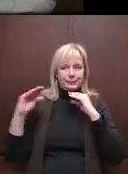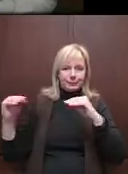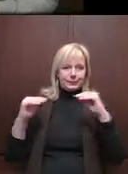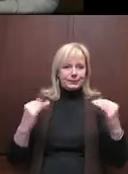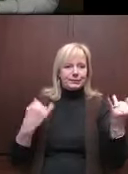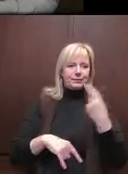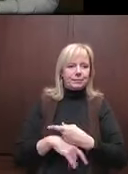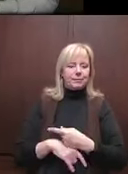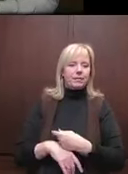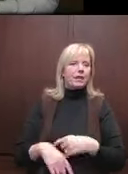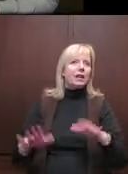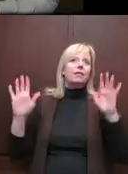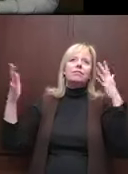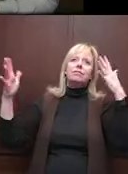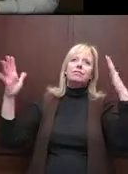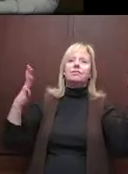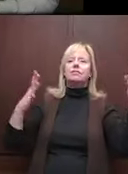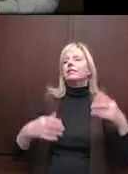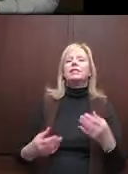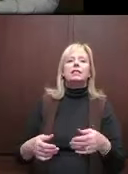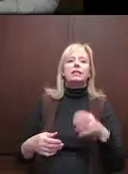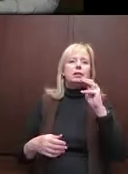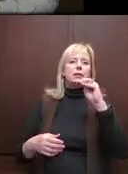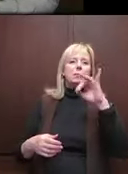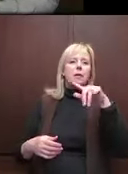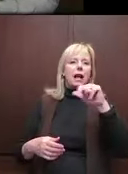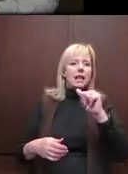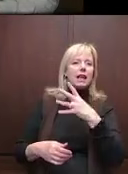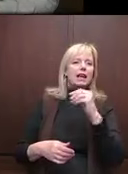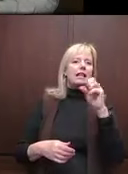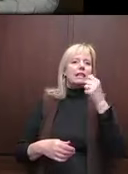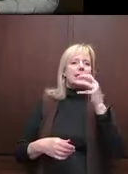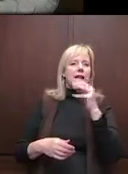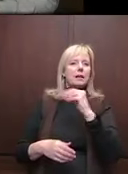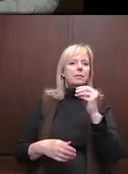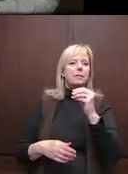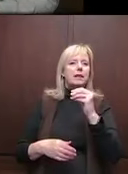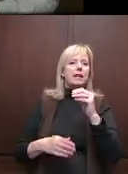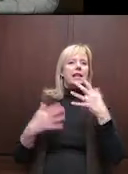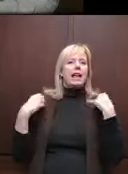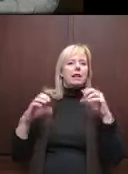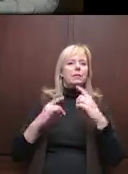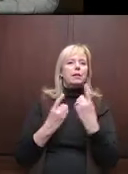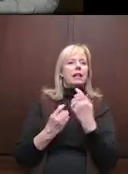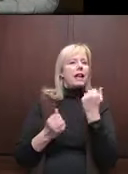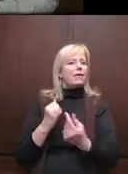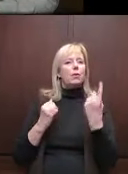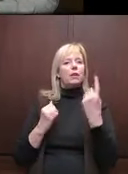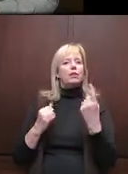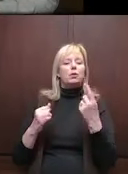Kudos, as you said to milea and Sam and the health department and everybody who's been down there.